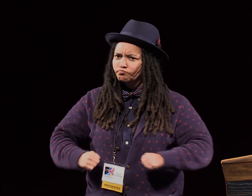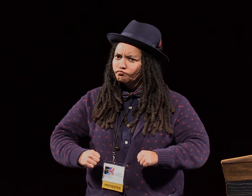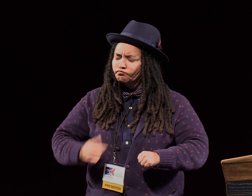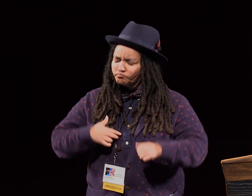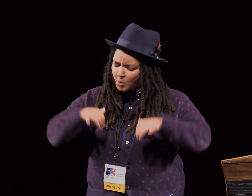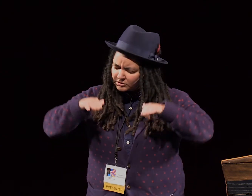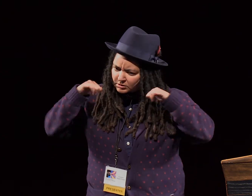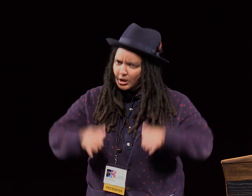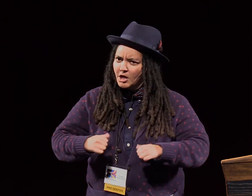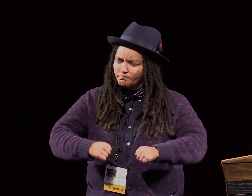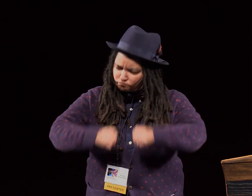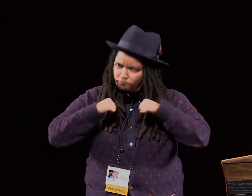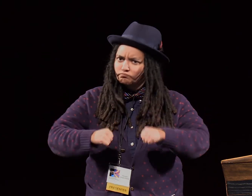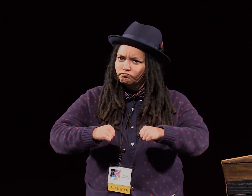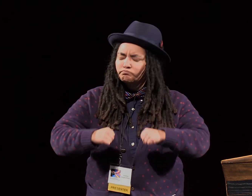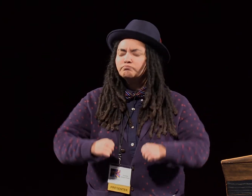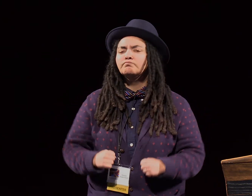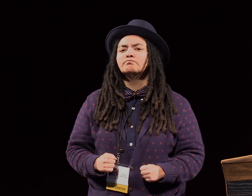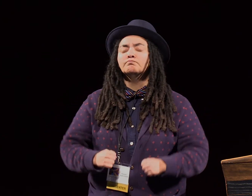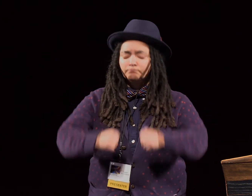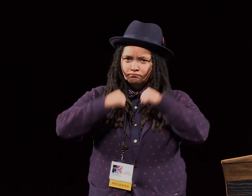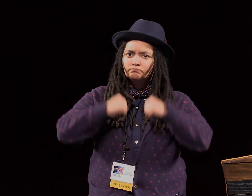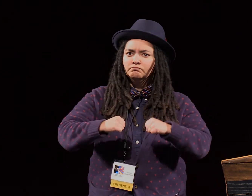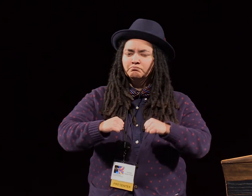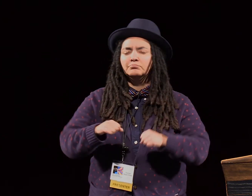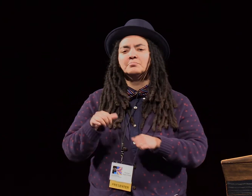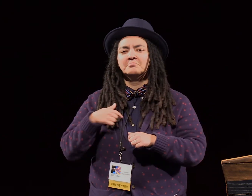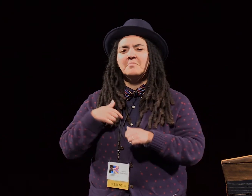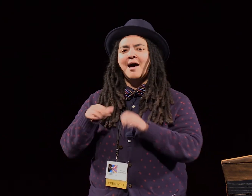But just like John, Deline refuses to change who she is.